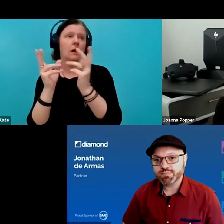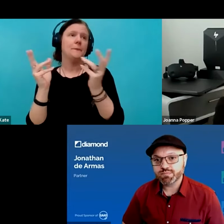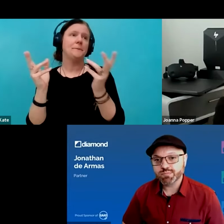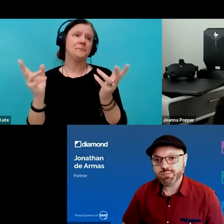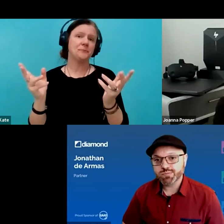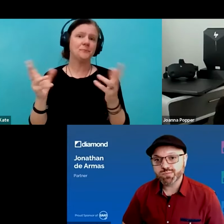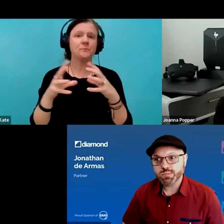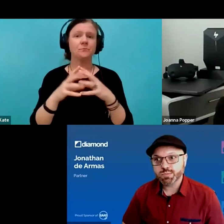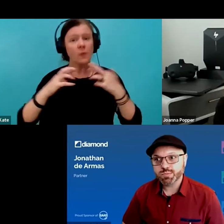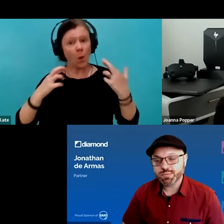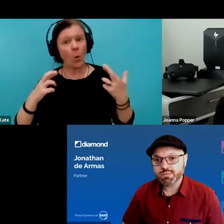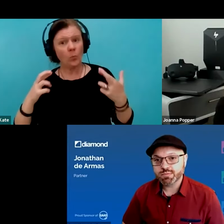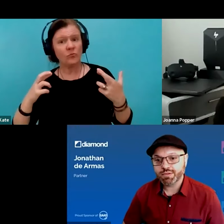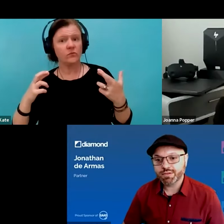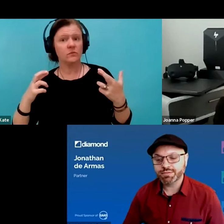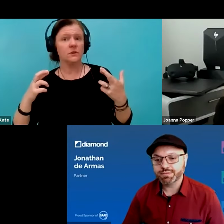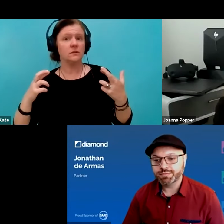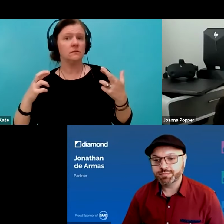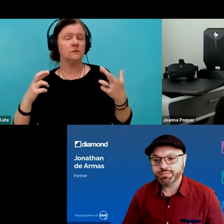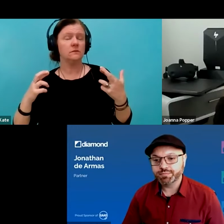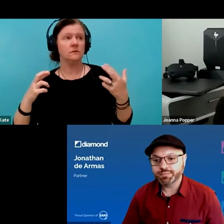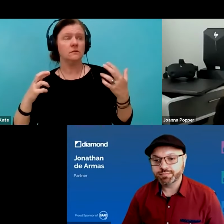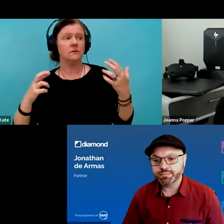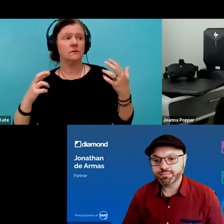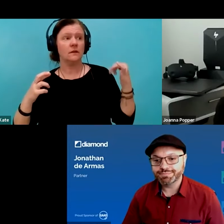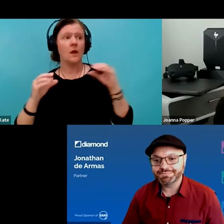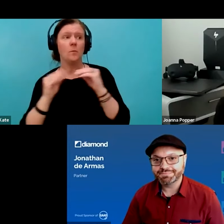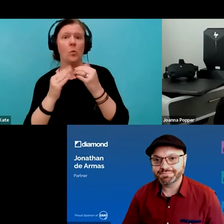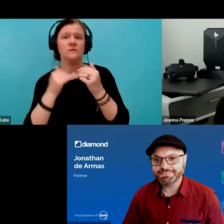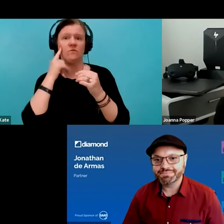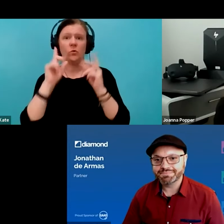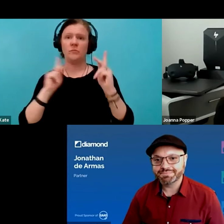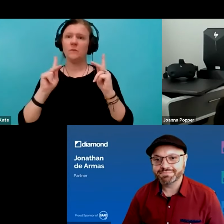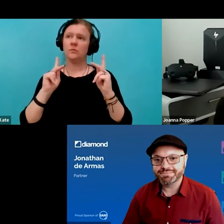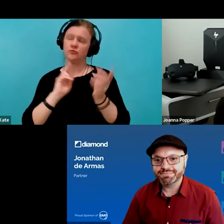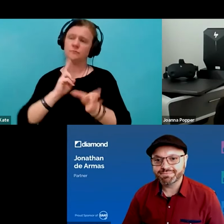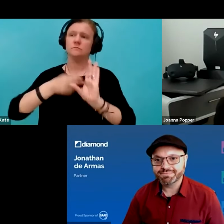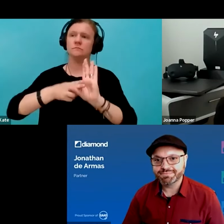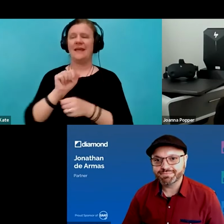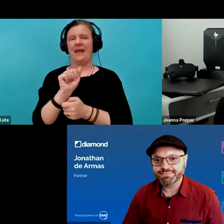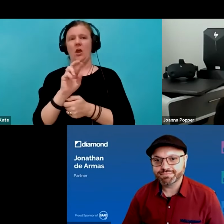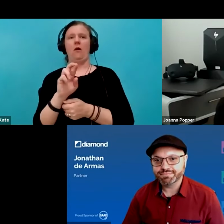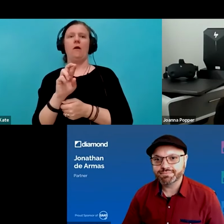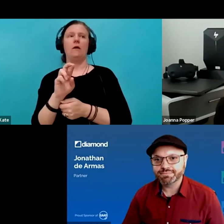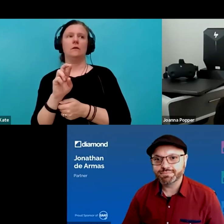Christina Heller: Hopefully that will make it, you know, easy for people to participate in augmented reality experiences that don't want the visual